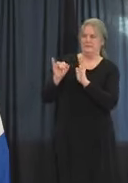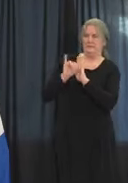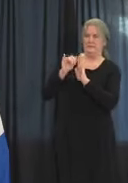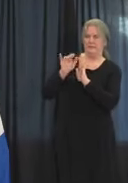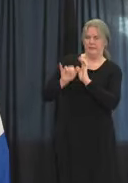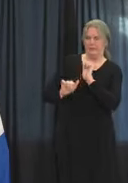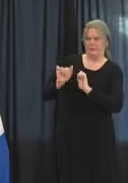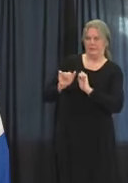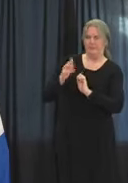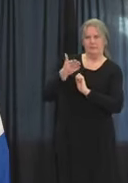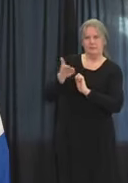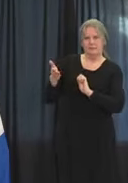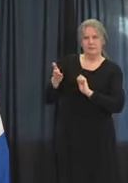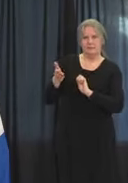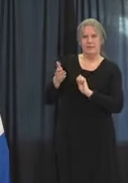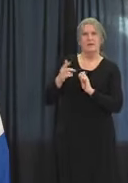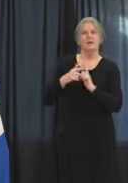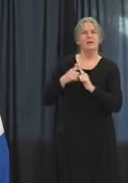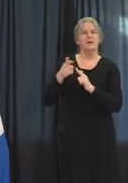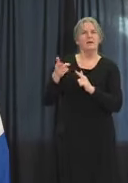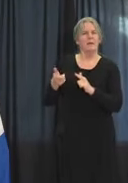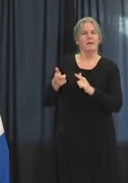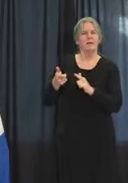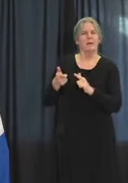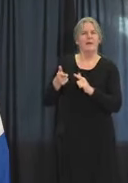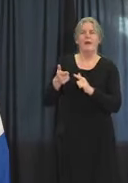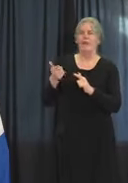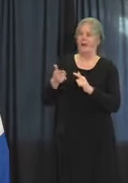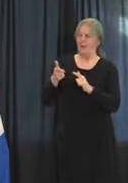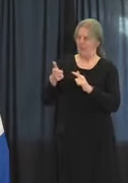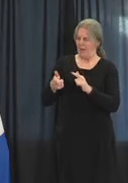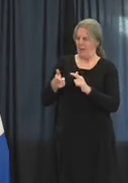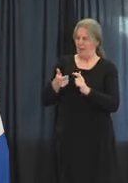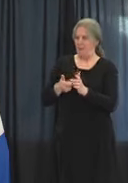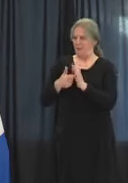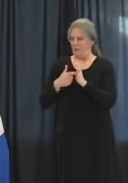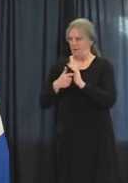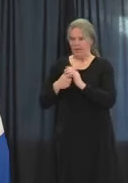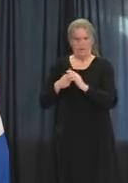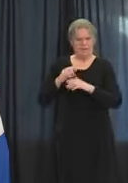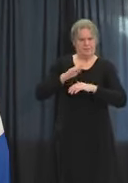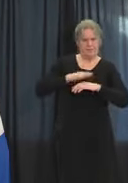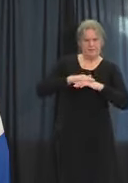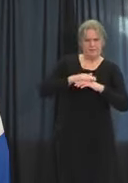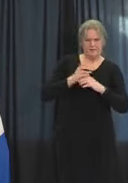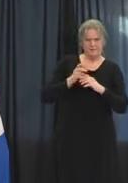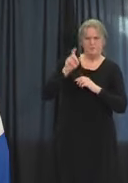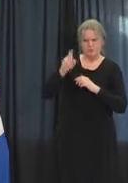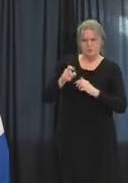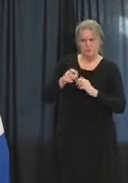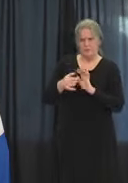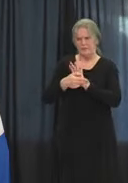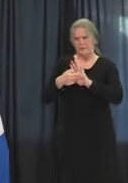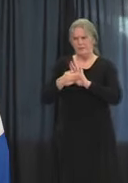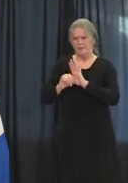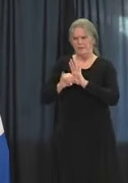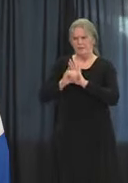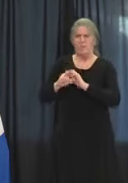And then, what is the advice that corresponds to how important it is for that person